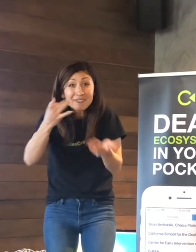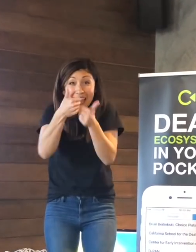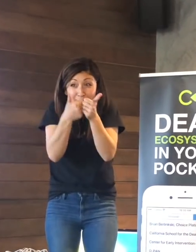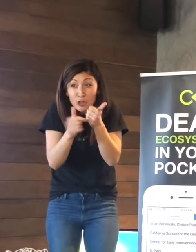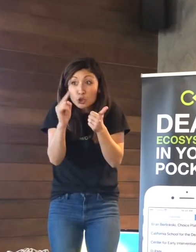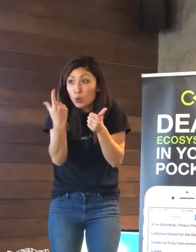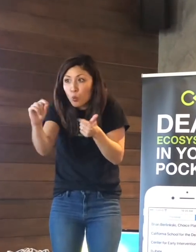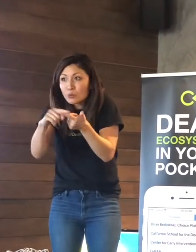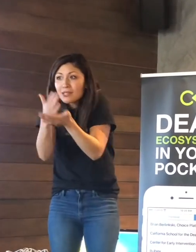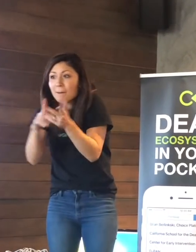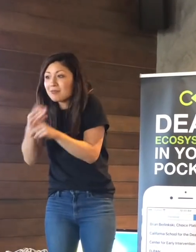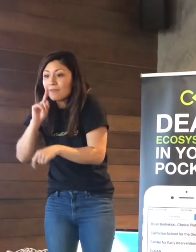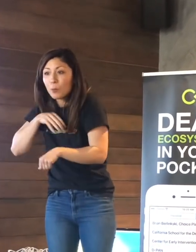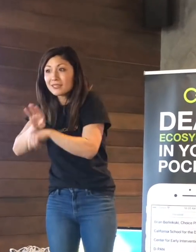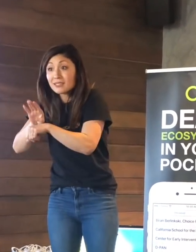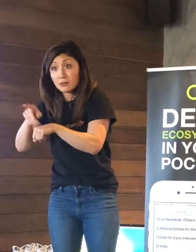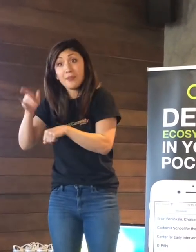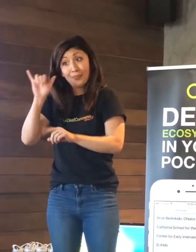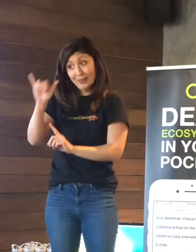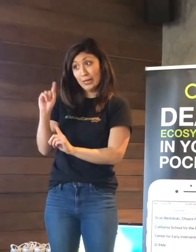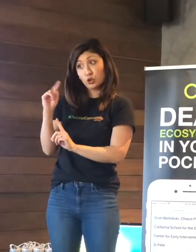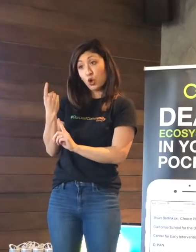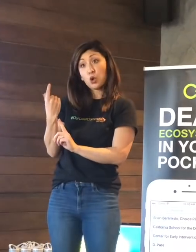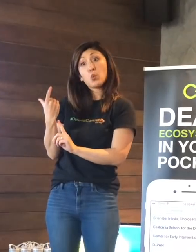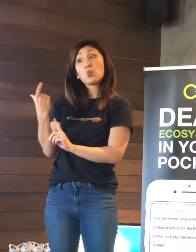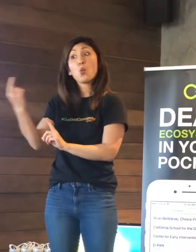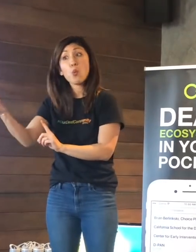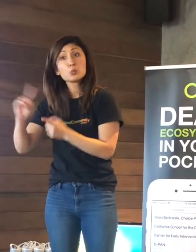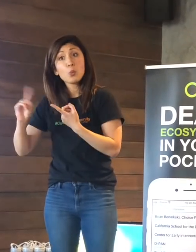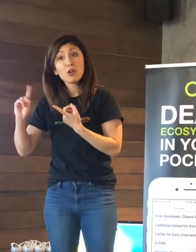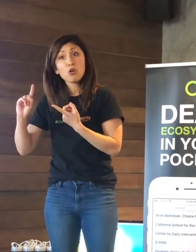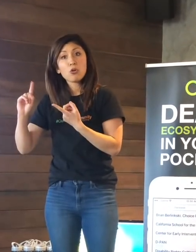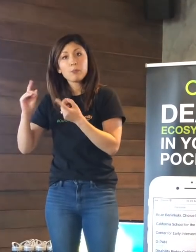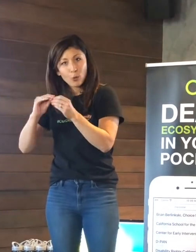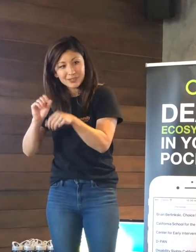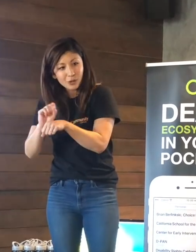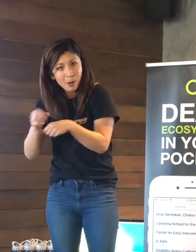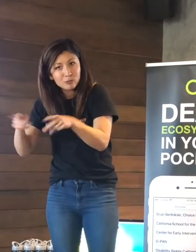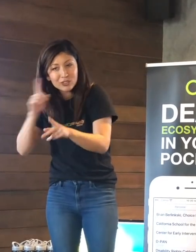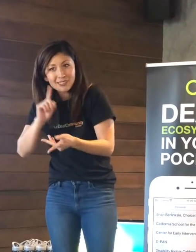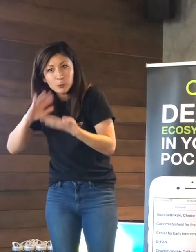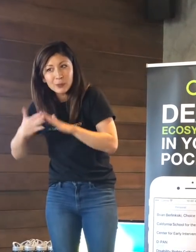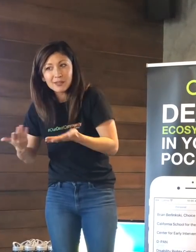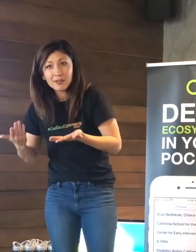Imagine if every dollar went to some kind of Deaf-owned business. That dollar goes to more job opportunities for the Deaf community.